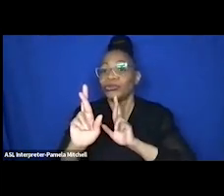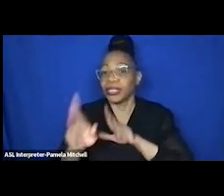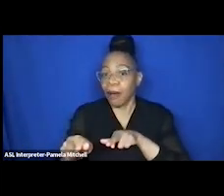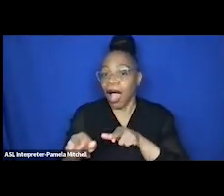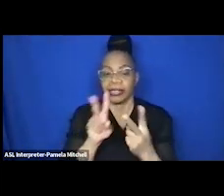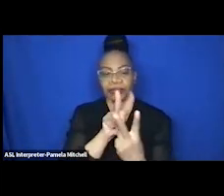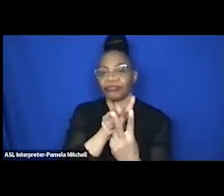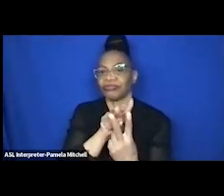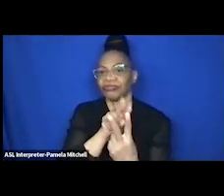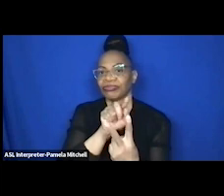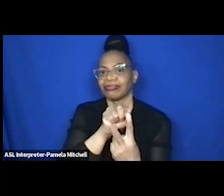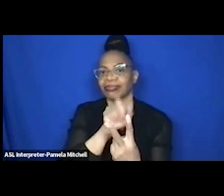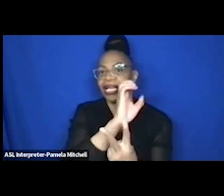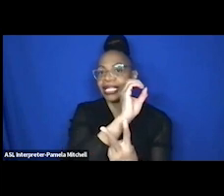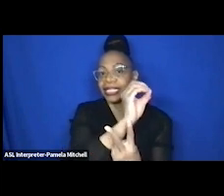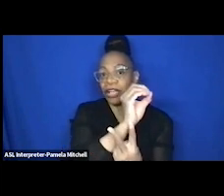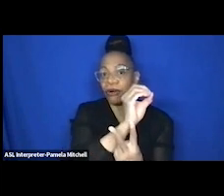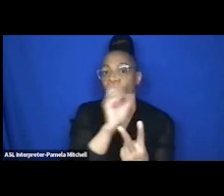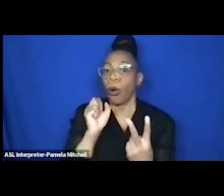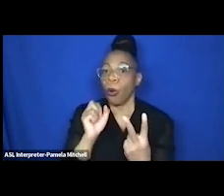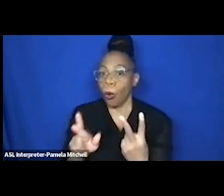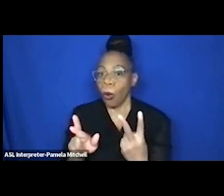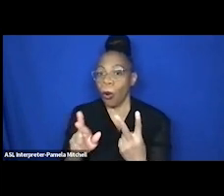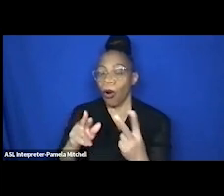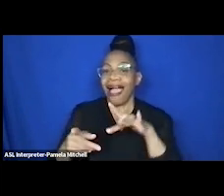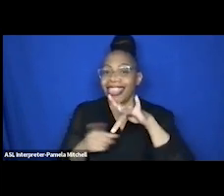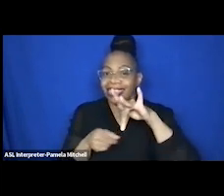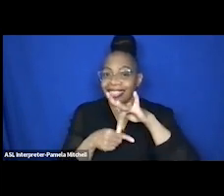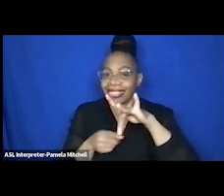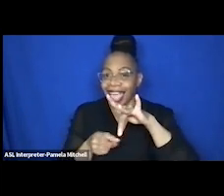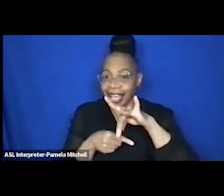would be zero or lack of stable income.